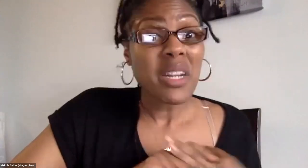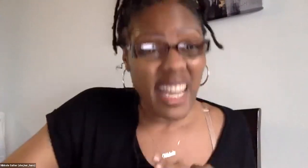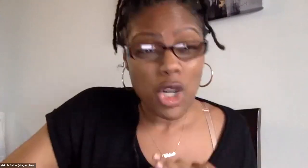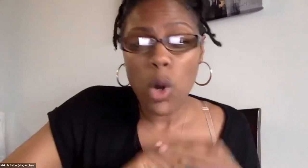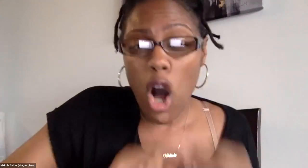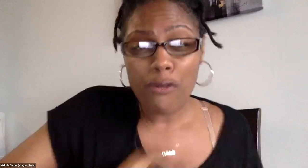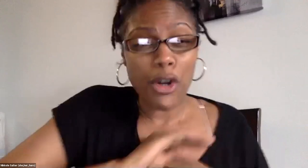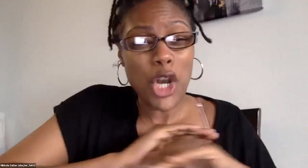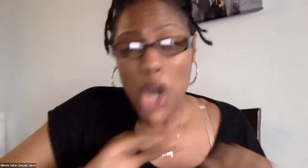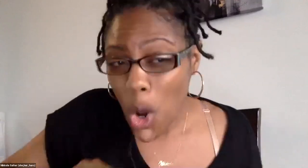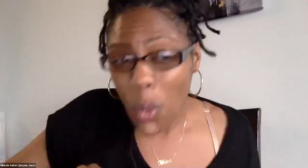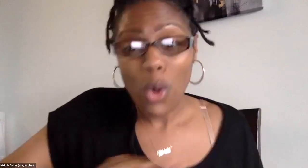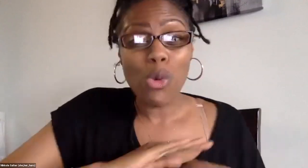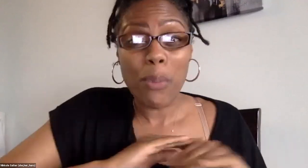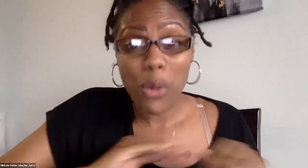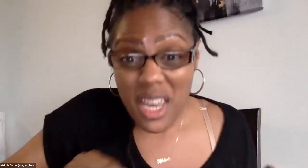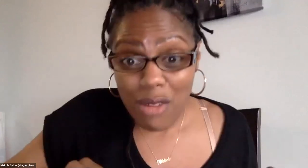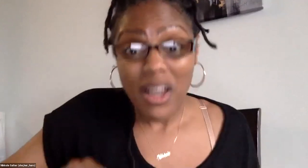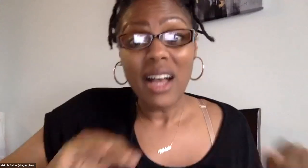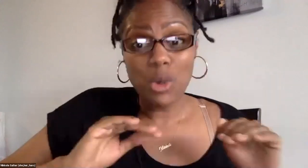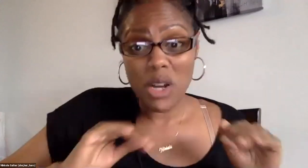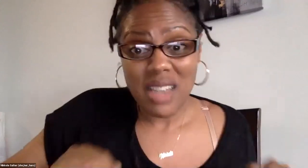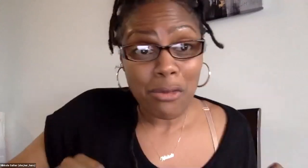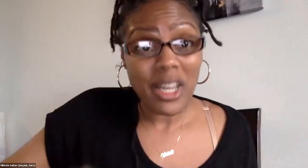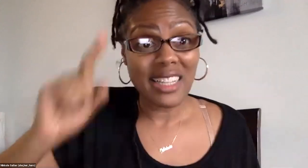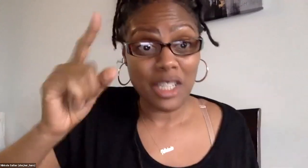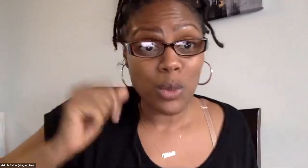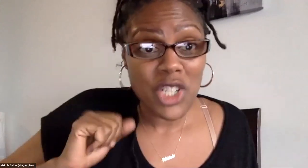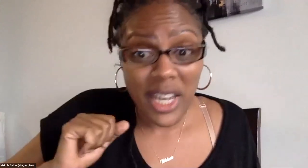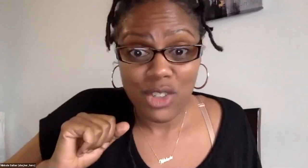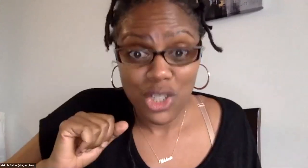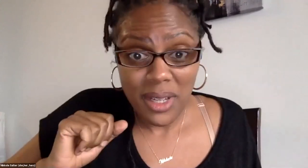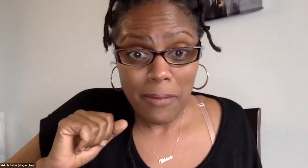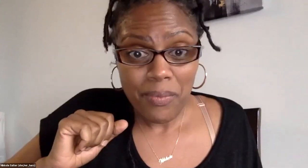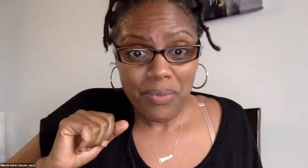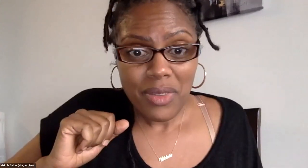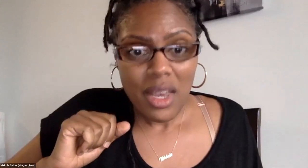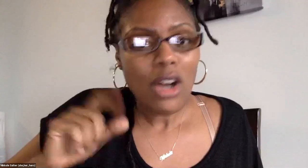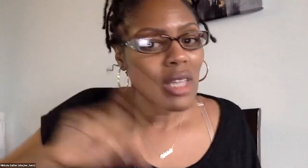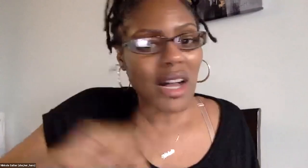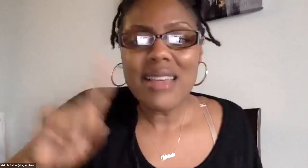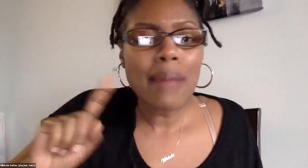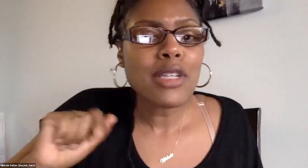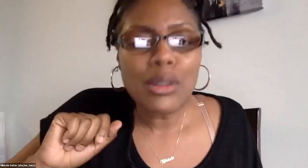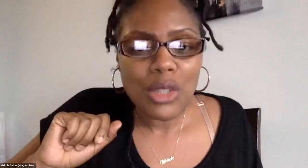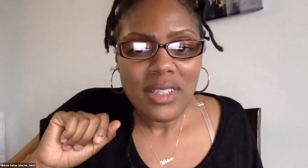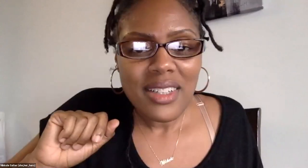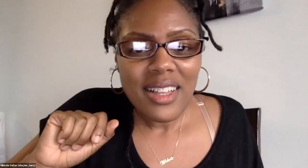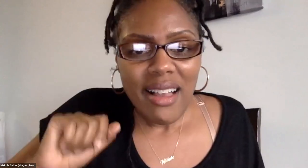but Nature will offer no reprieve to our suffering until we change. Her law is absolute.